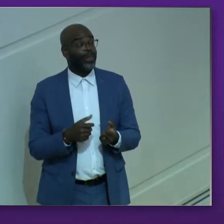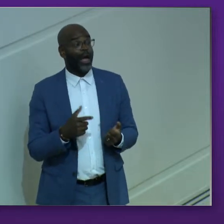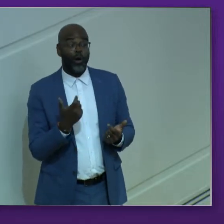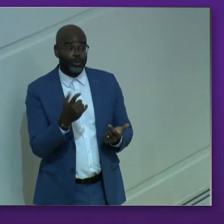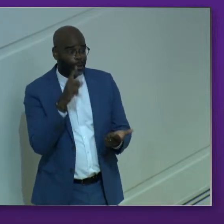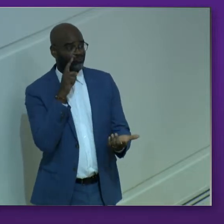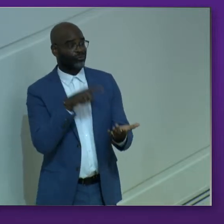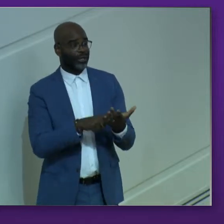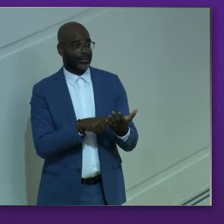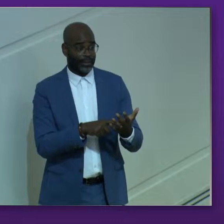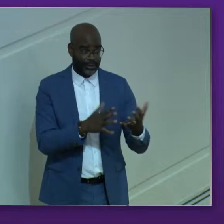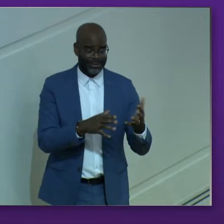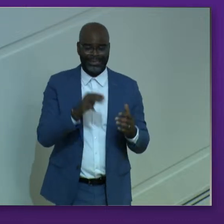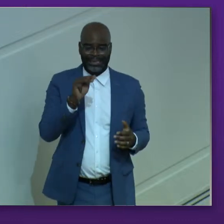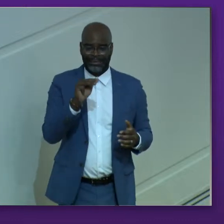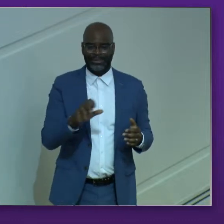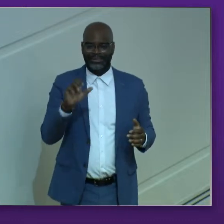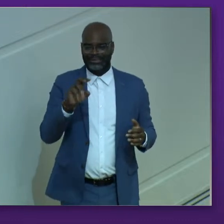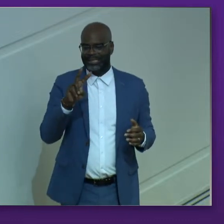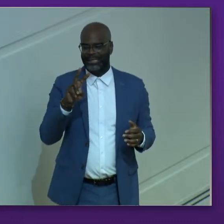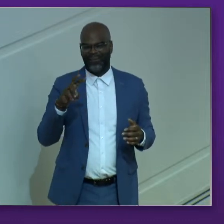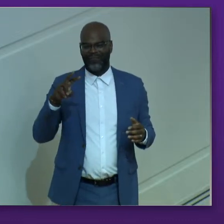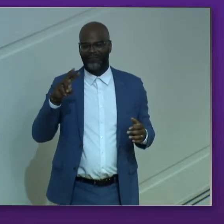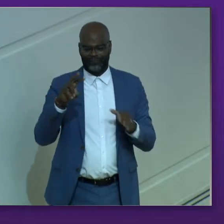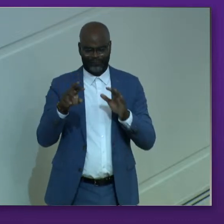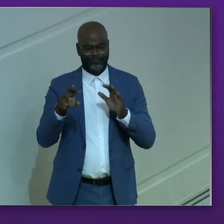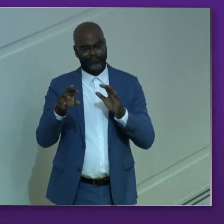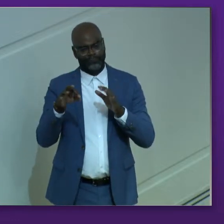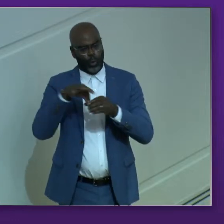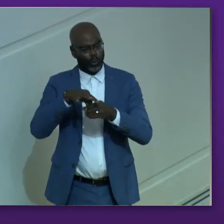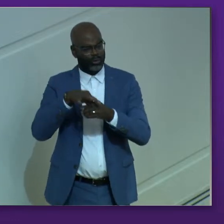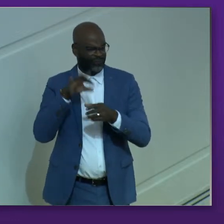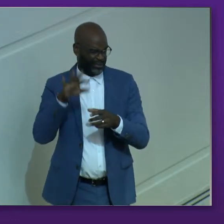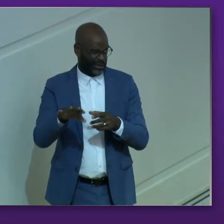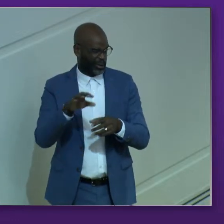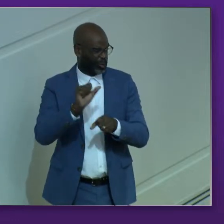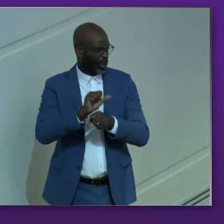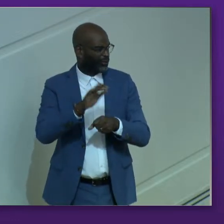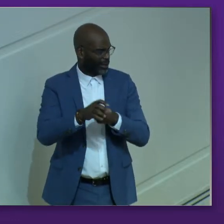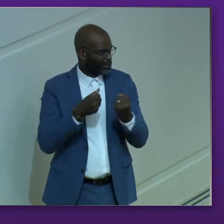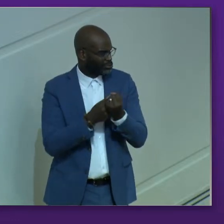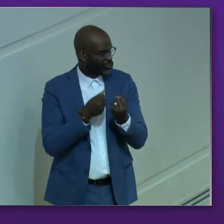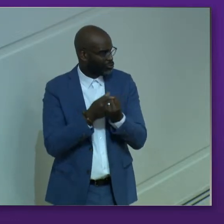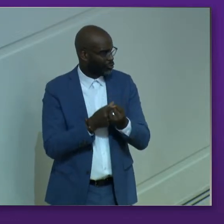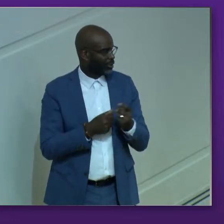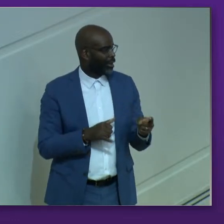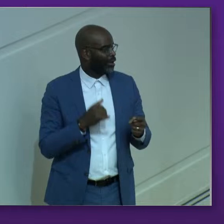TO THESE BOXES TO EVERYONE CAN MORE READILY EXERCISE THEIR RIGHT TO VOTE.